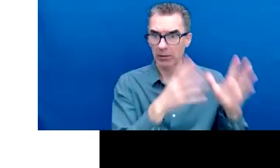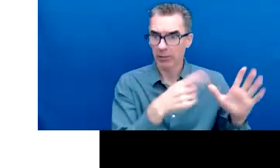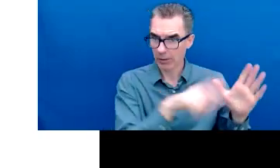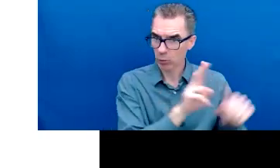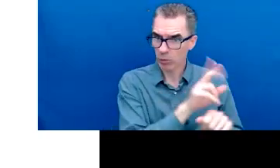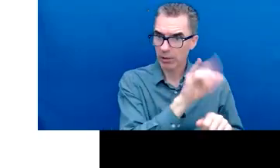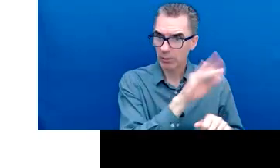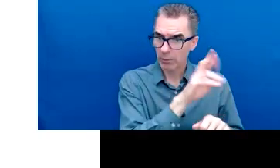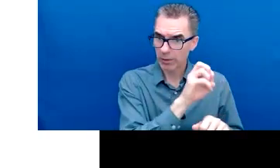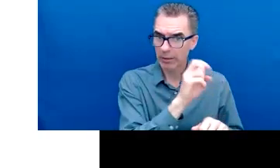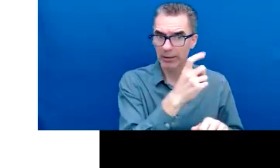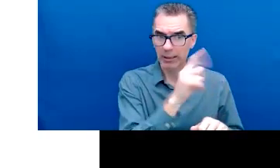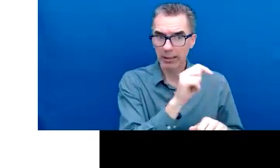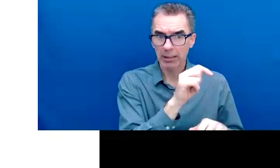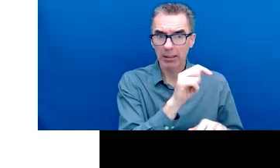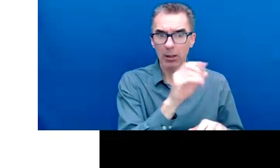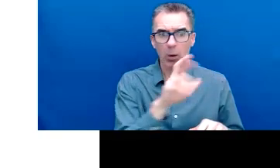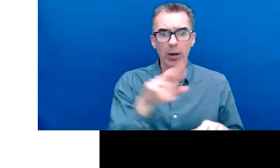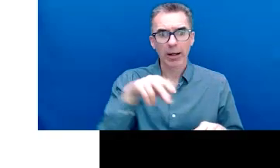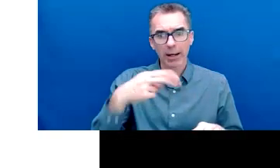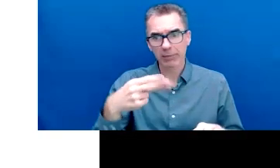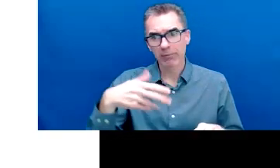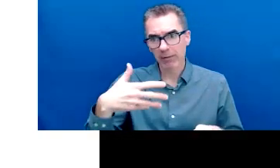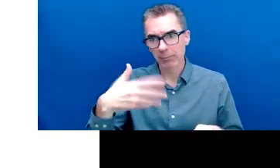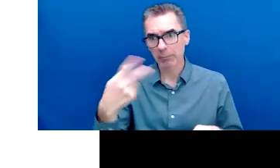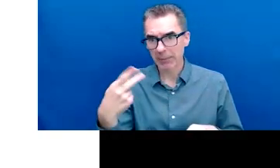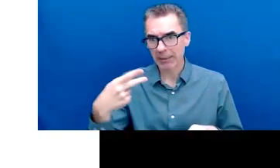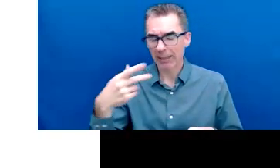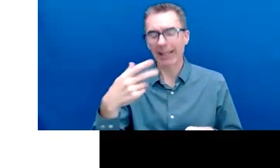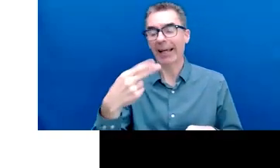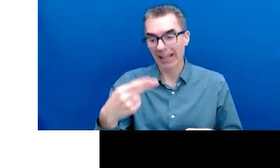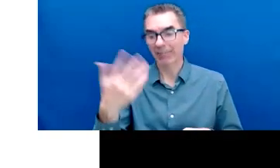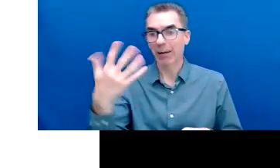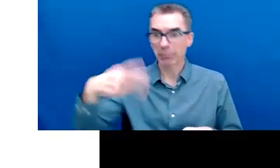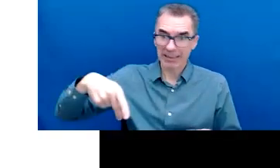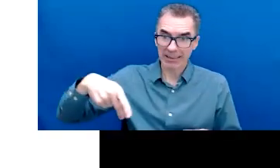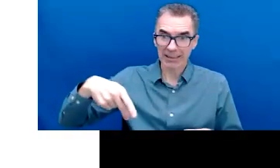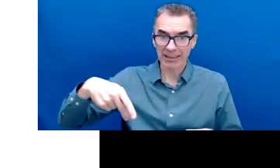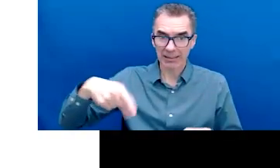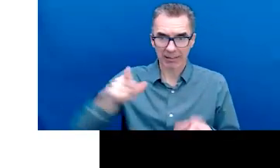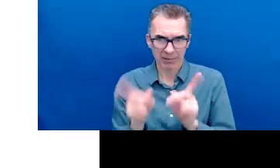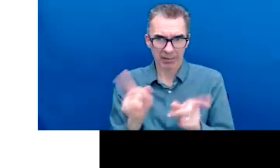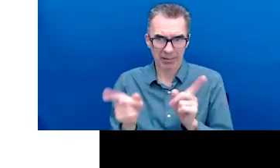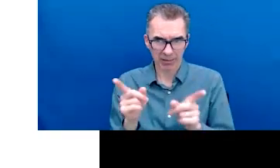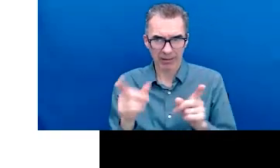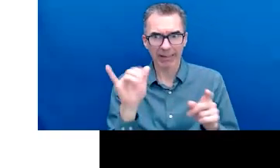H5P quite a bit to get all those, all those interactive activities embedded into their OER.